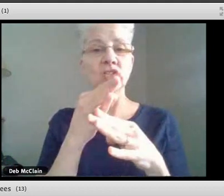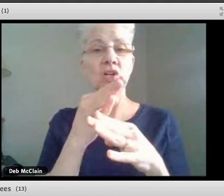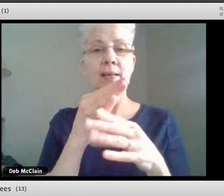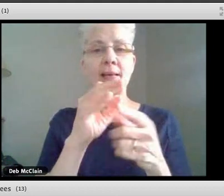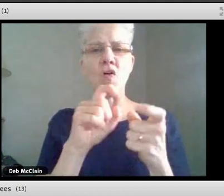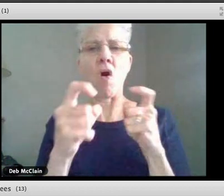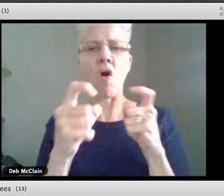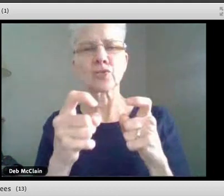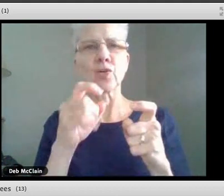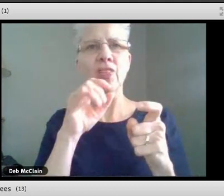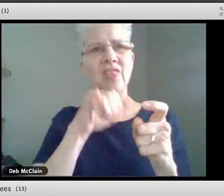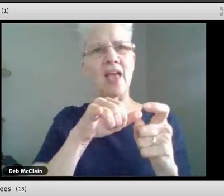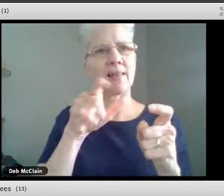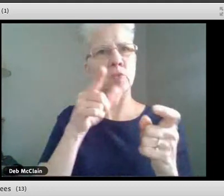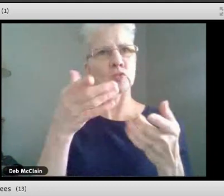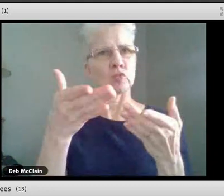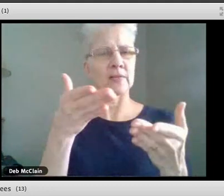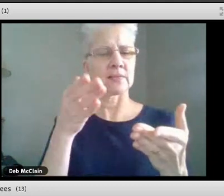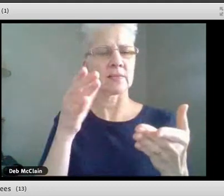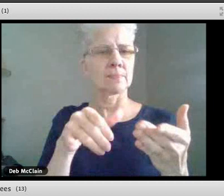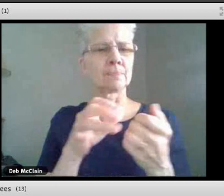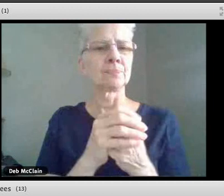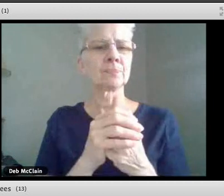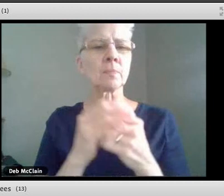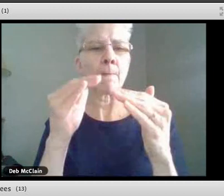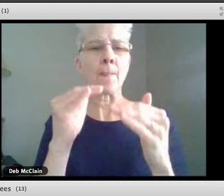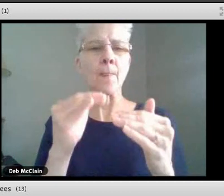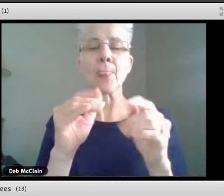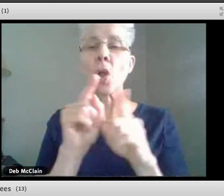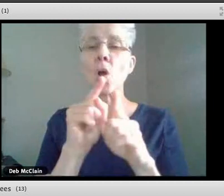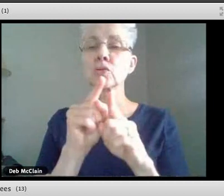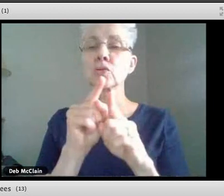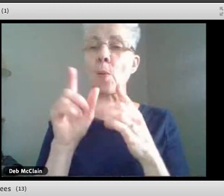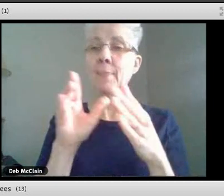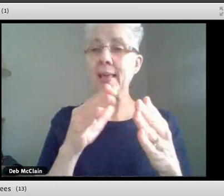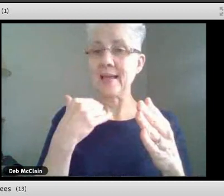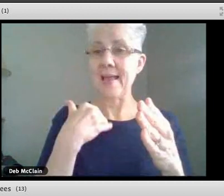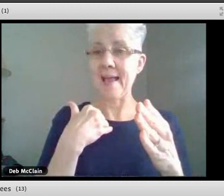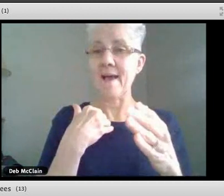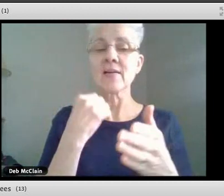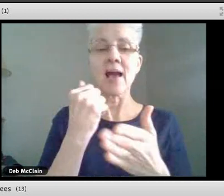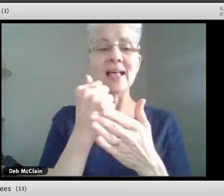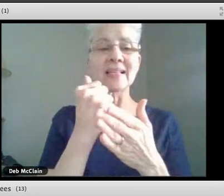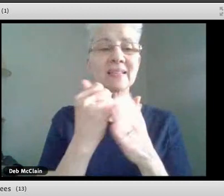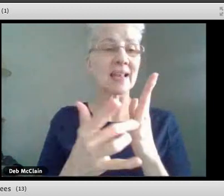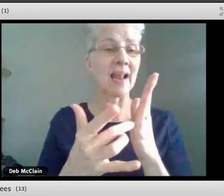the library services. Also, we should plan to have assistive technology. You know, in today's world, there's so much more